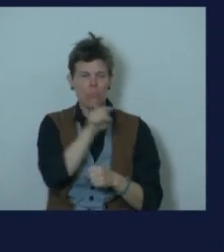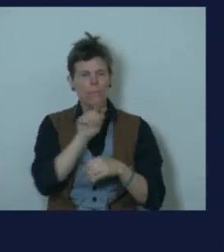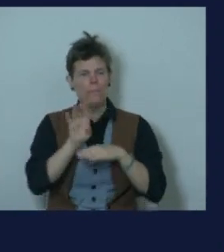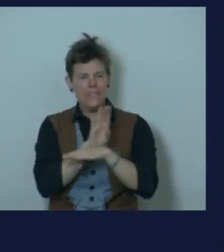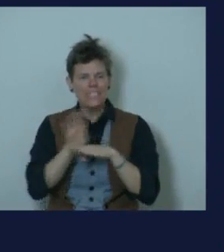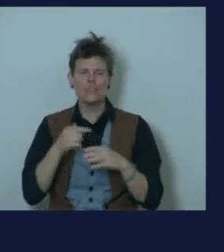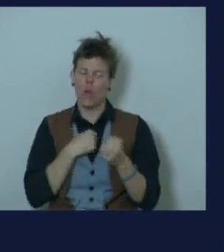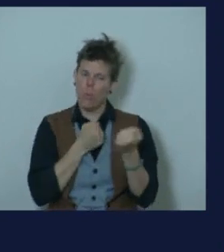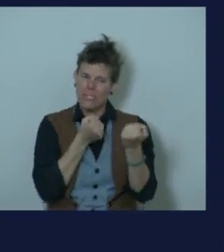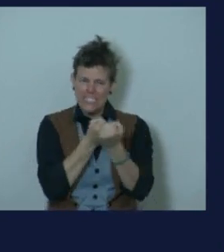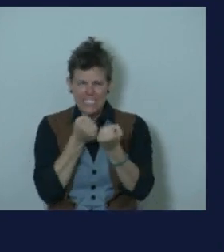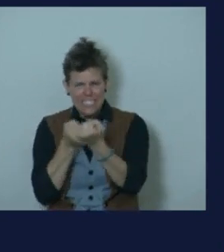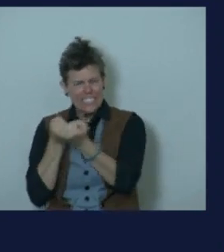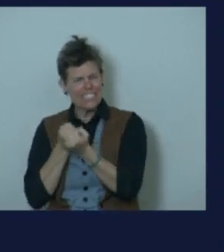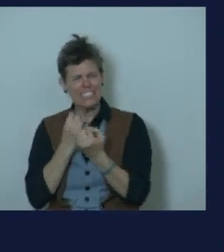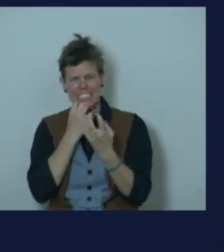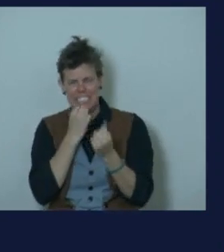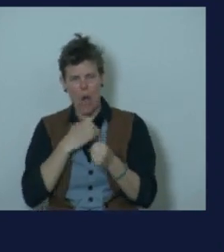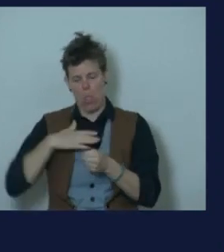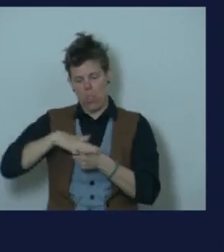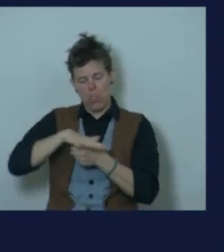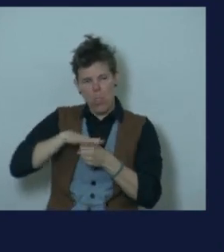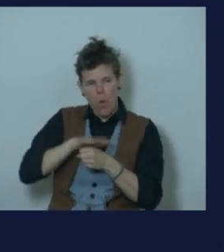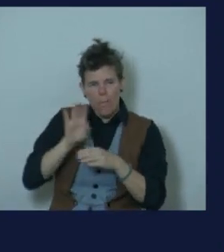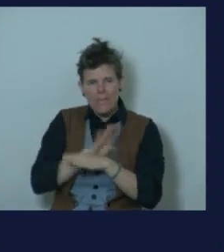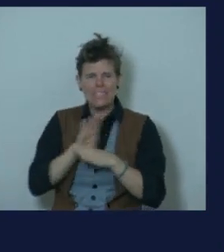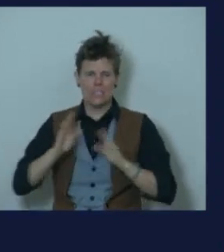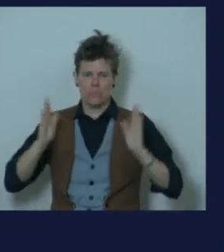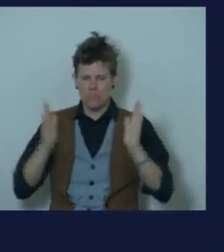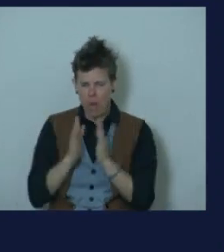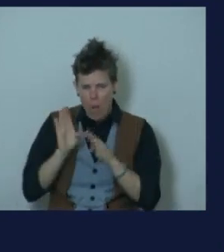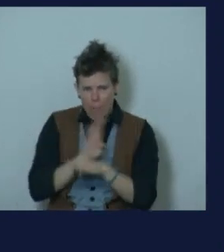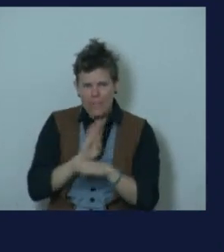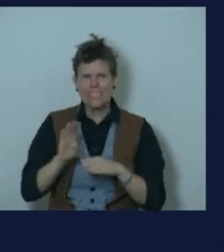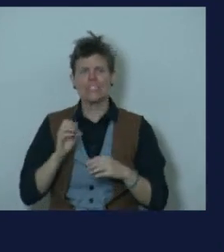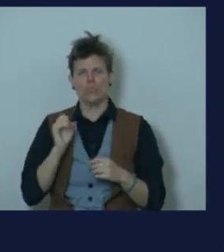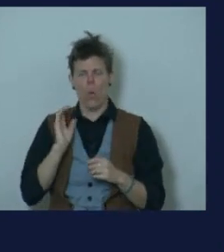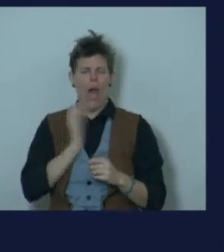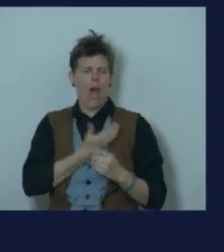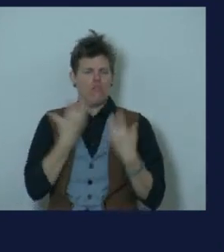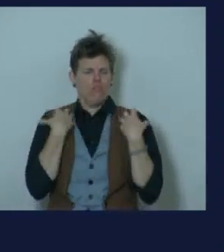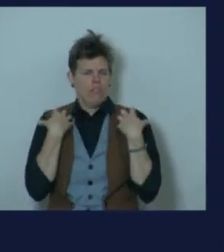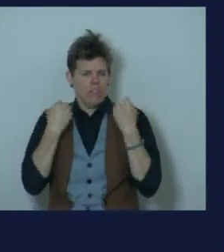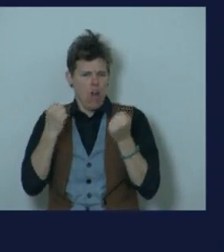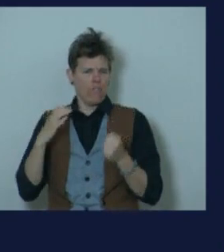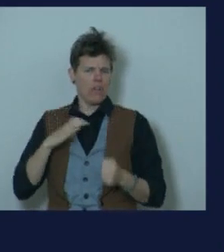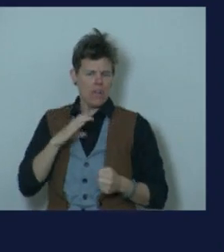THAT IS NOT WHAT ANYBODY HERE WANTS. WE NEED TO DO AS MUCH AS WE CAN TO SUPPORT THEM.